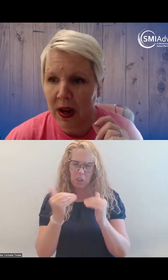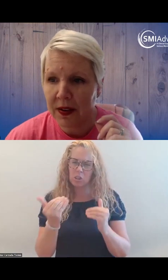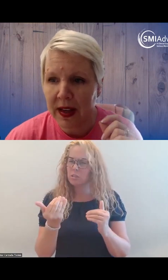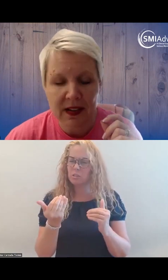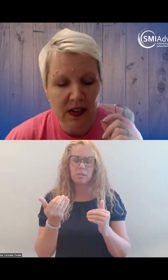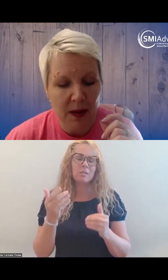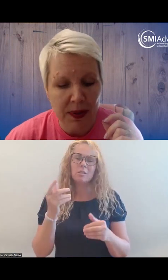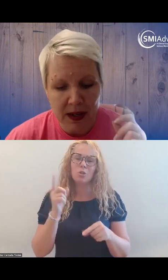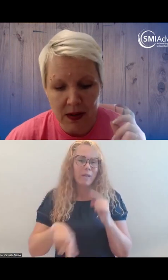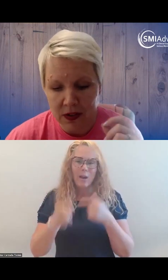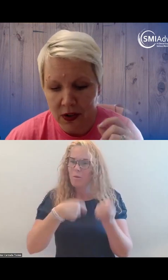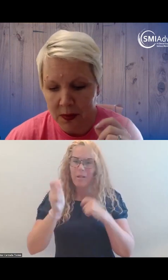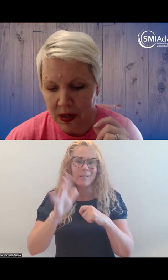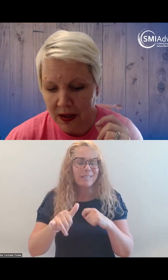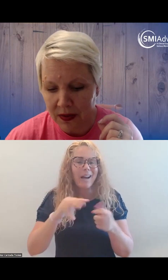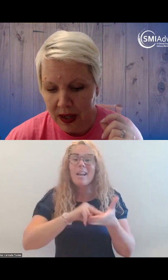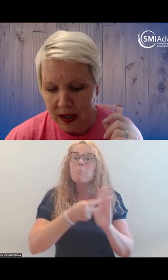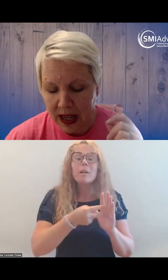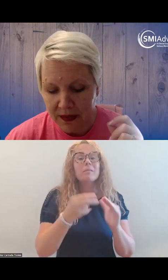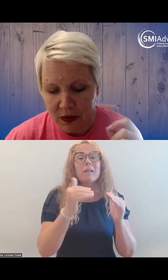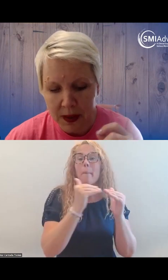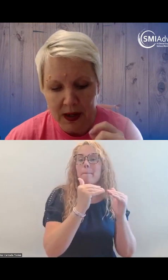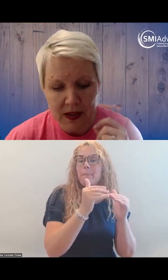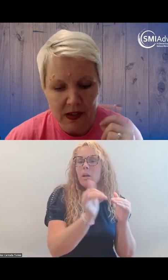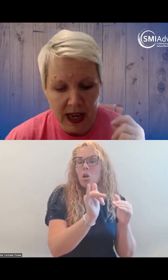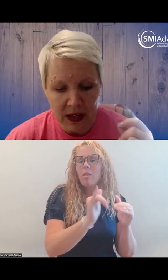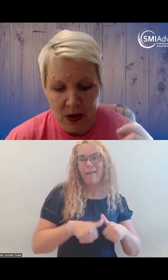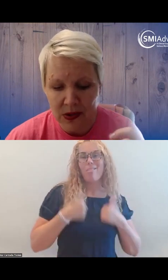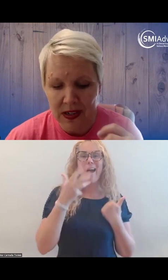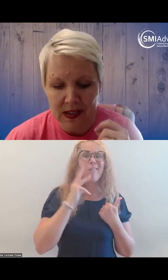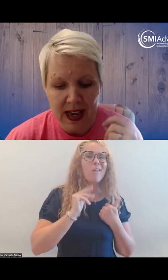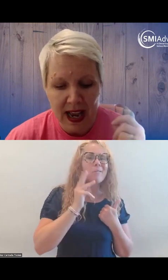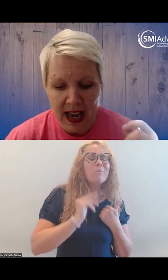WHETHER THAT IS A PEER IN TERMS OF LIFE EXPERIENCE, DIAGNOSIS,